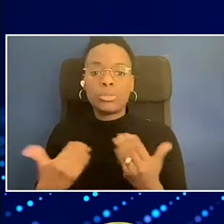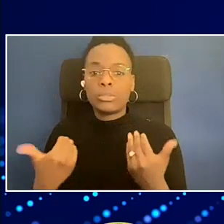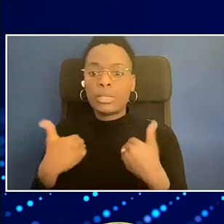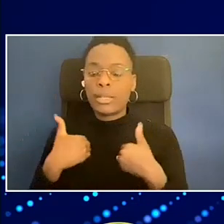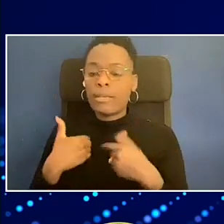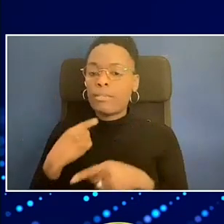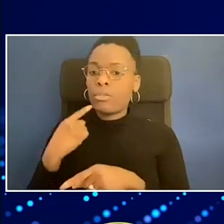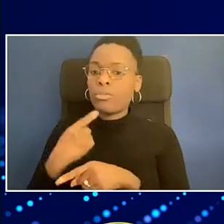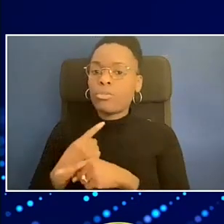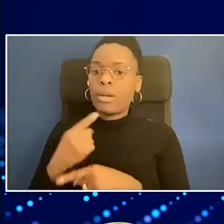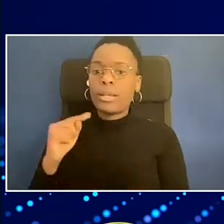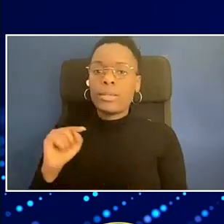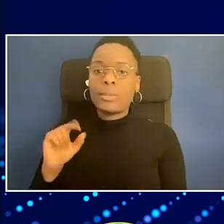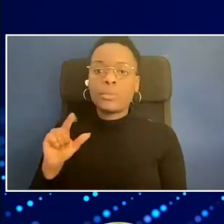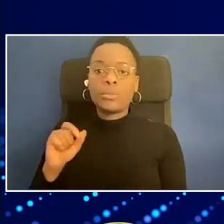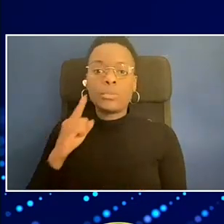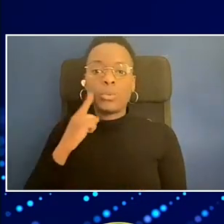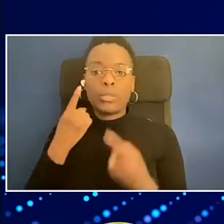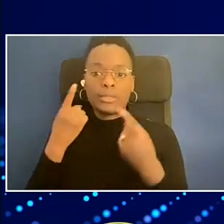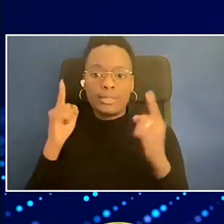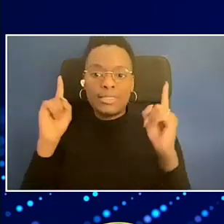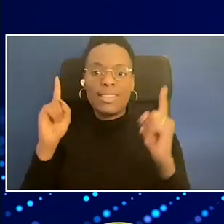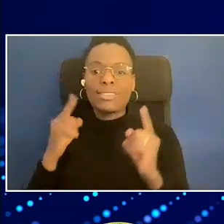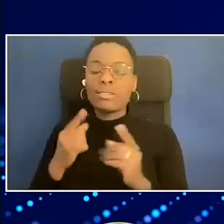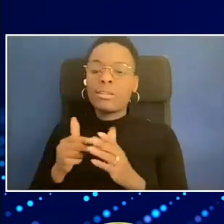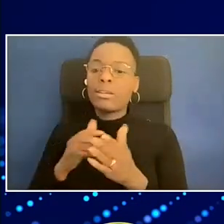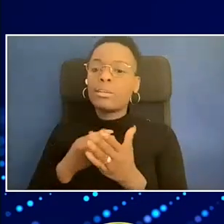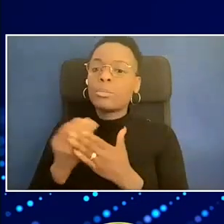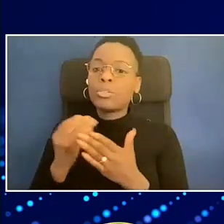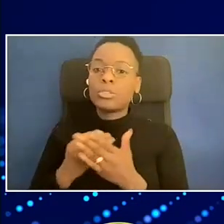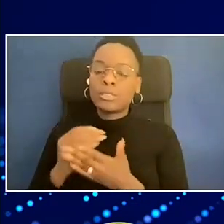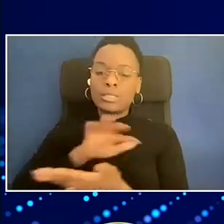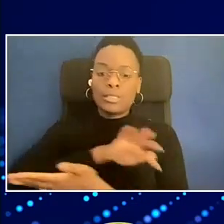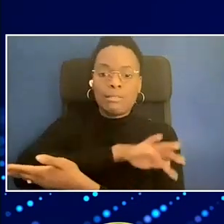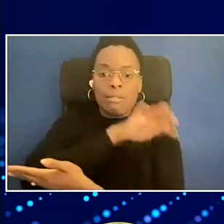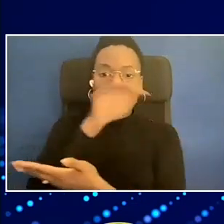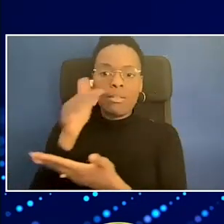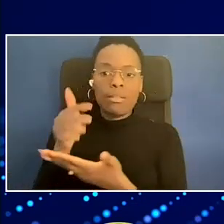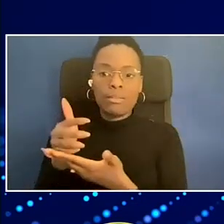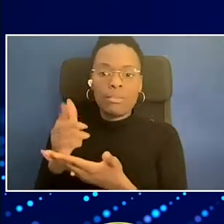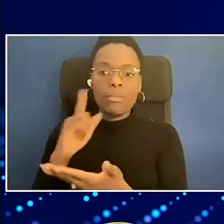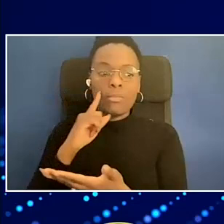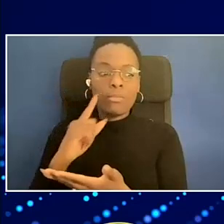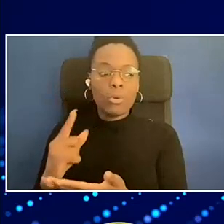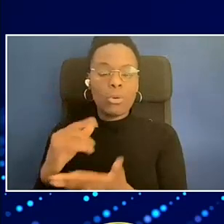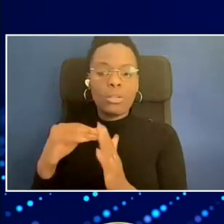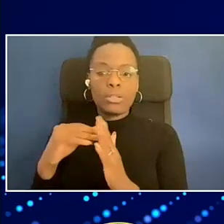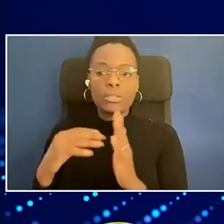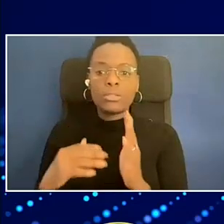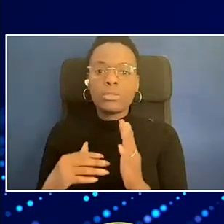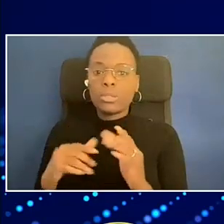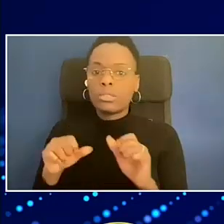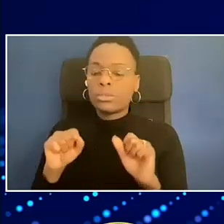be successful, purchases those at volume on behalf of the students so they're able to be successful from the first day of